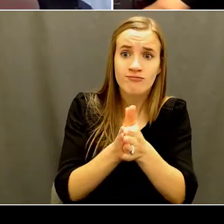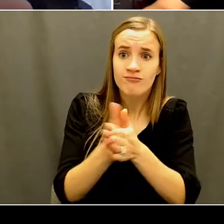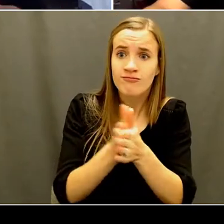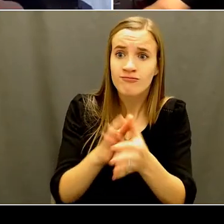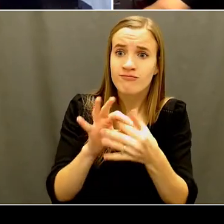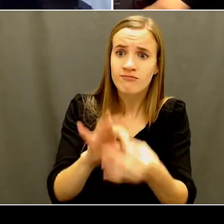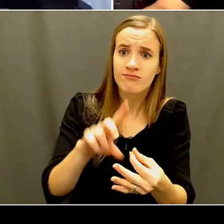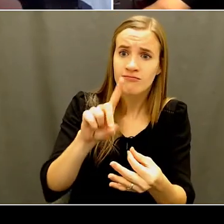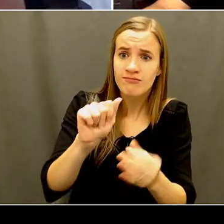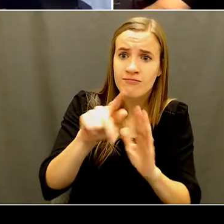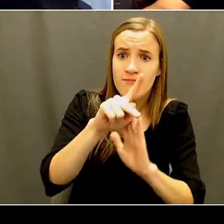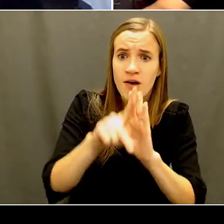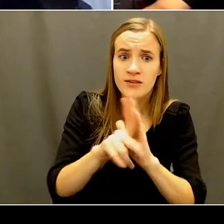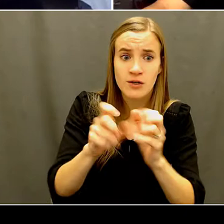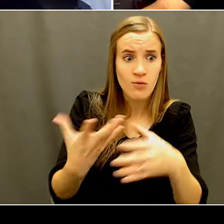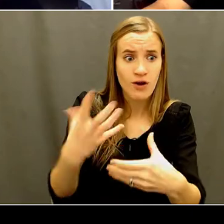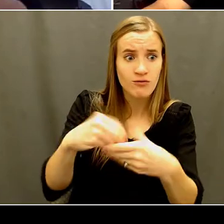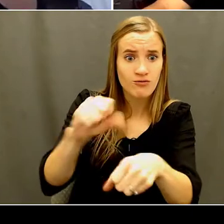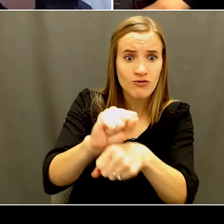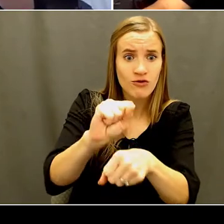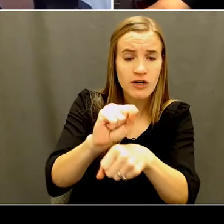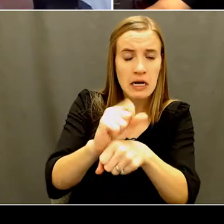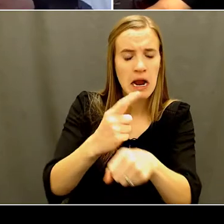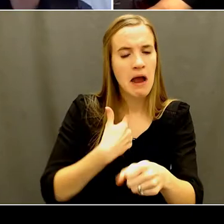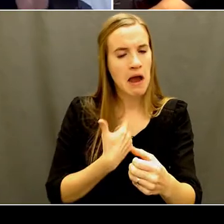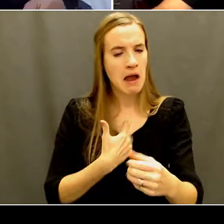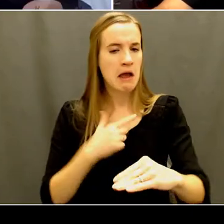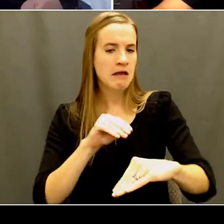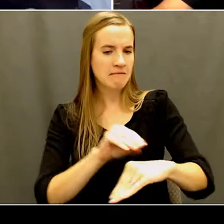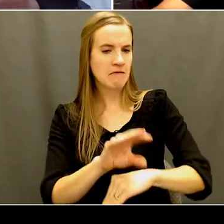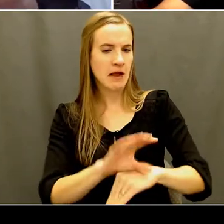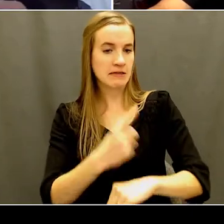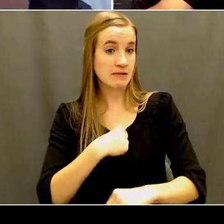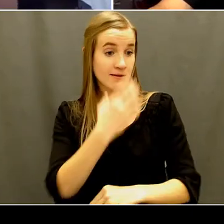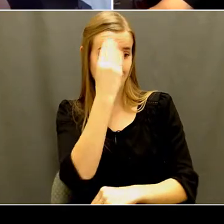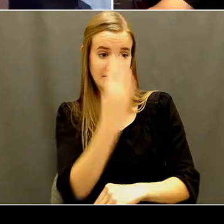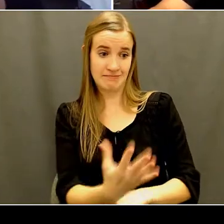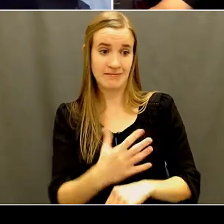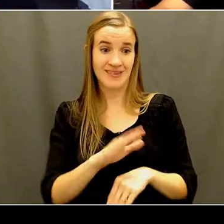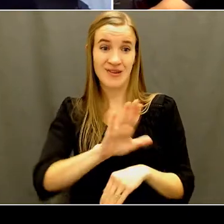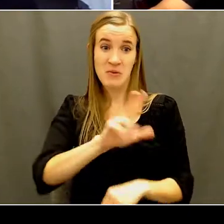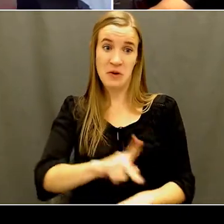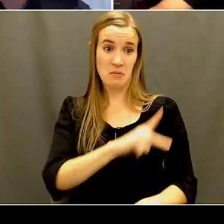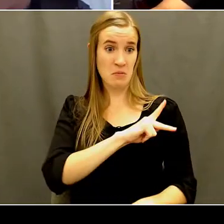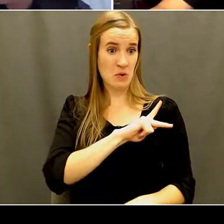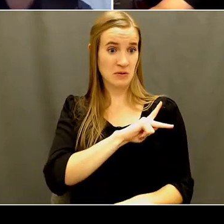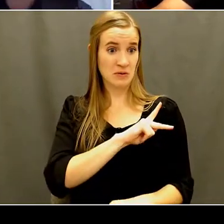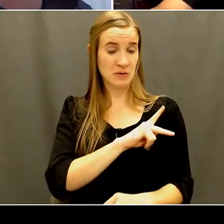your personal experience is incredible, but it's also not enough. You have to do